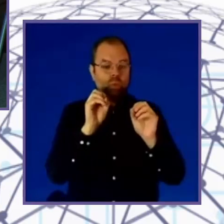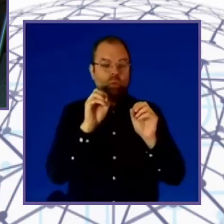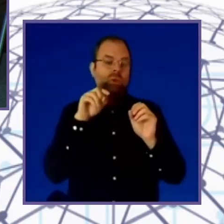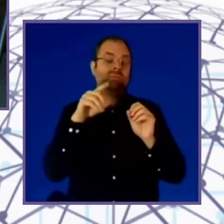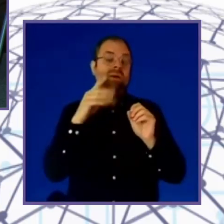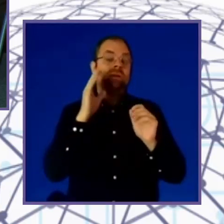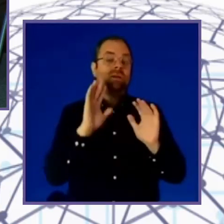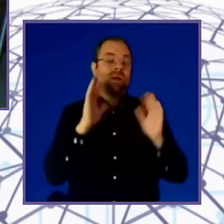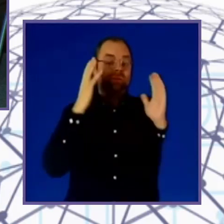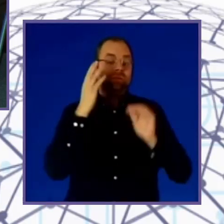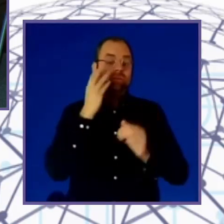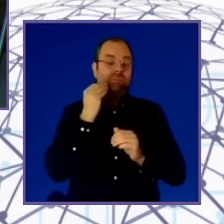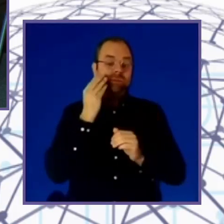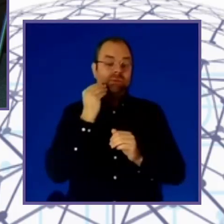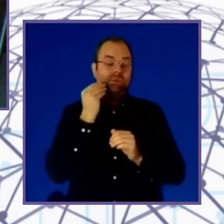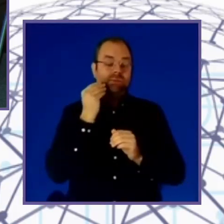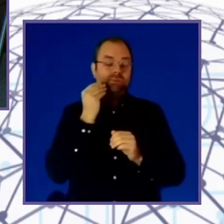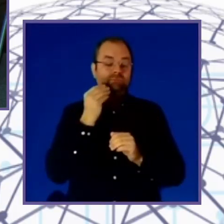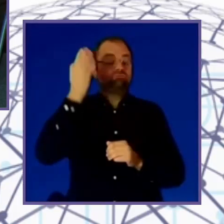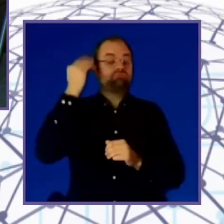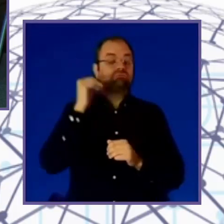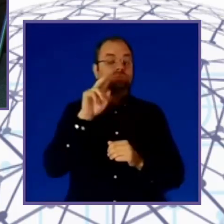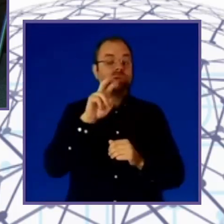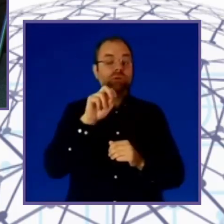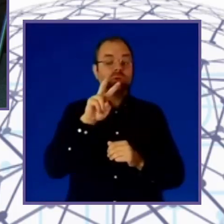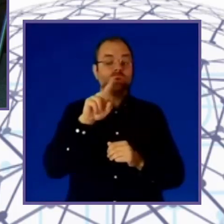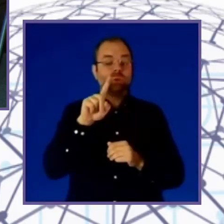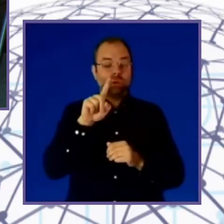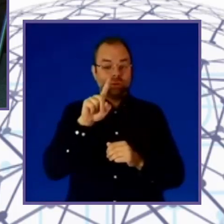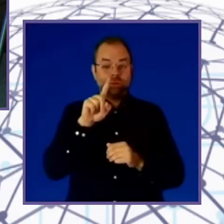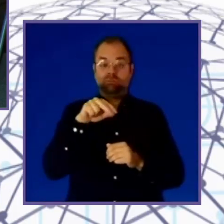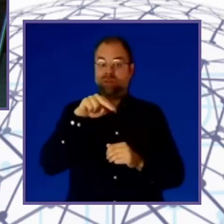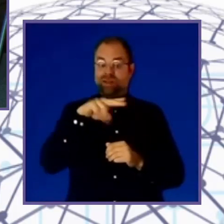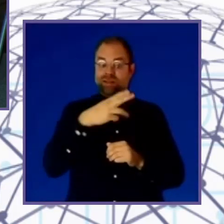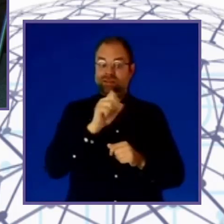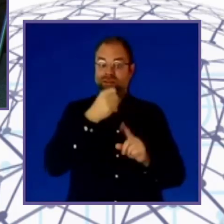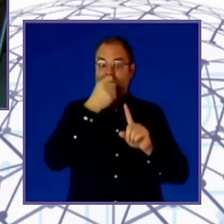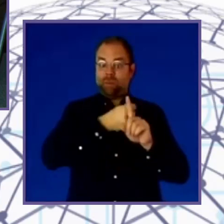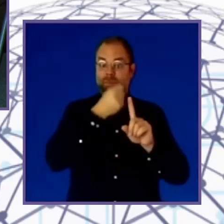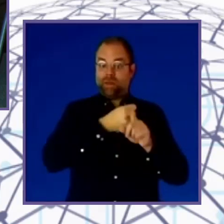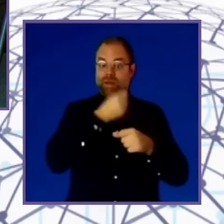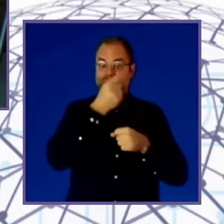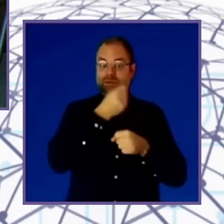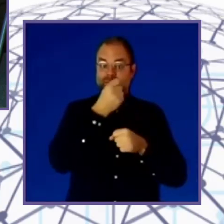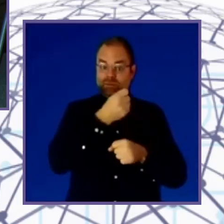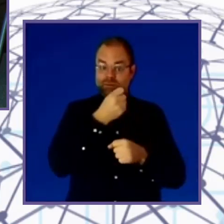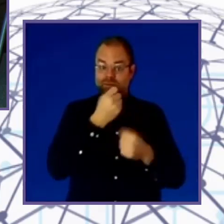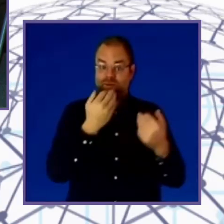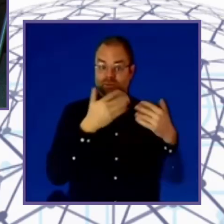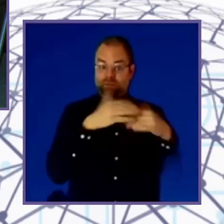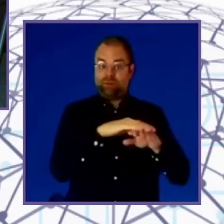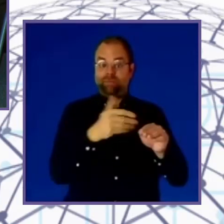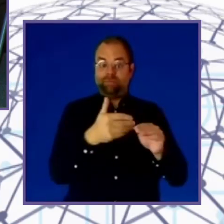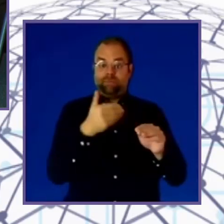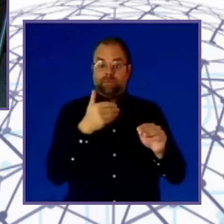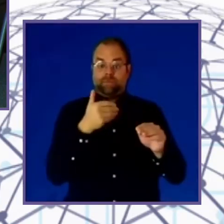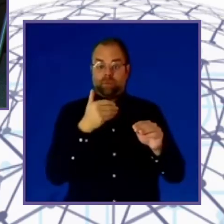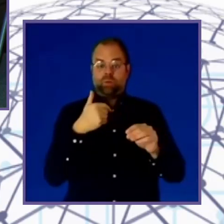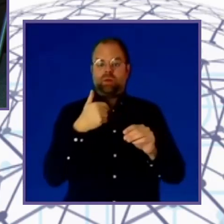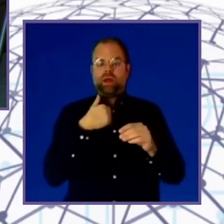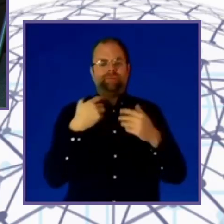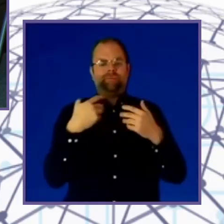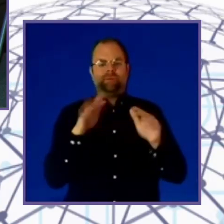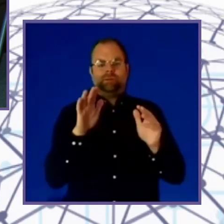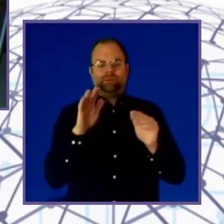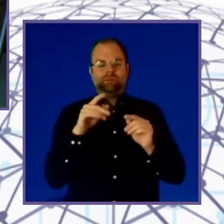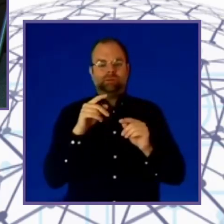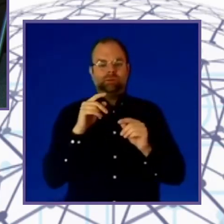in October 2021 during the height of the COVID 19 pandemic. Now Ulez is essentially a 12 pound 50